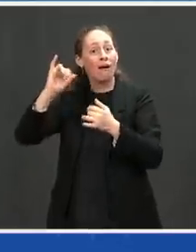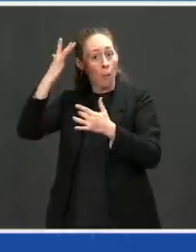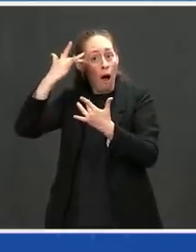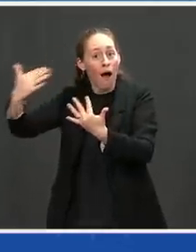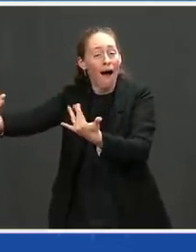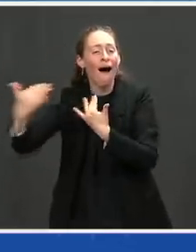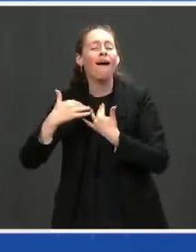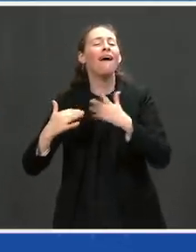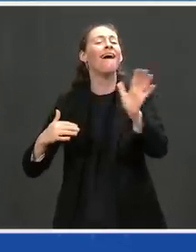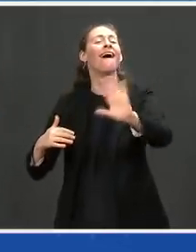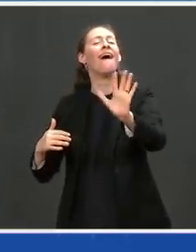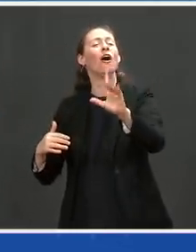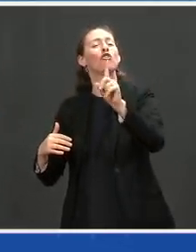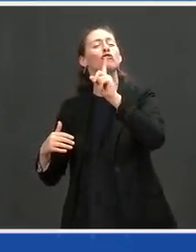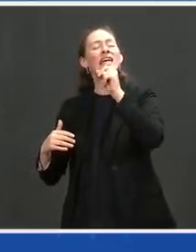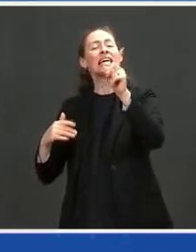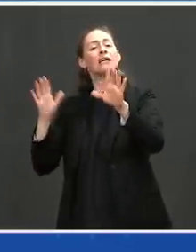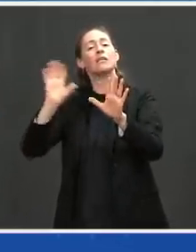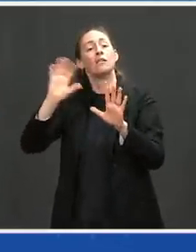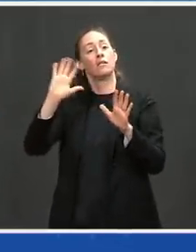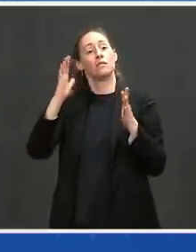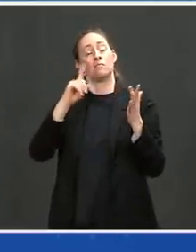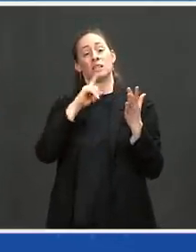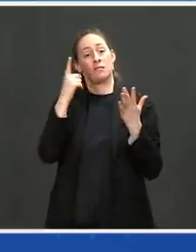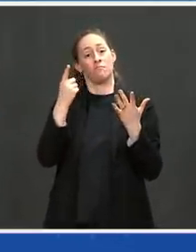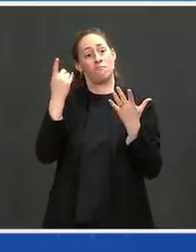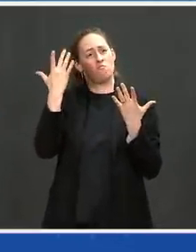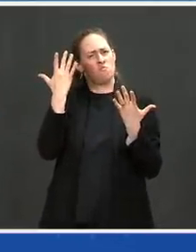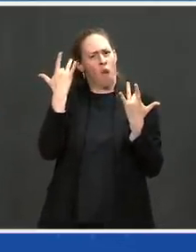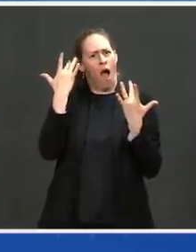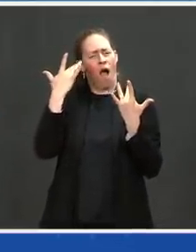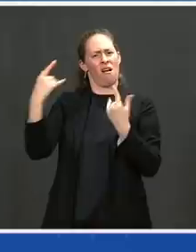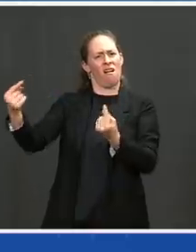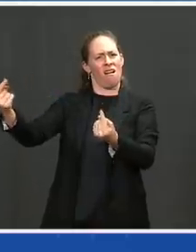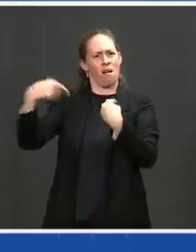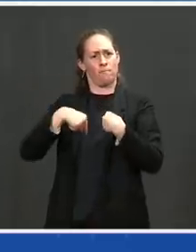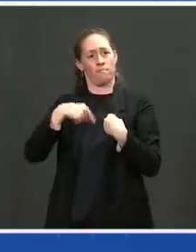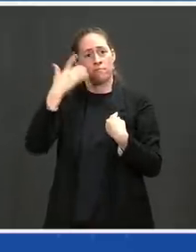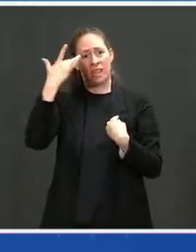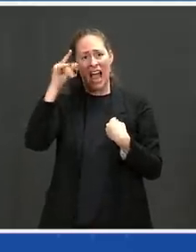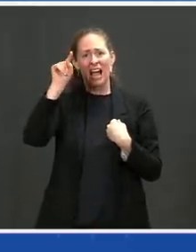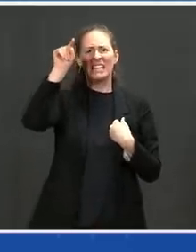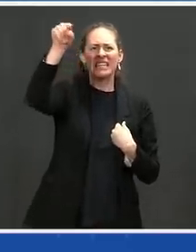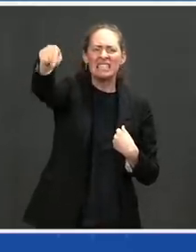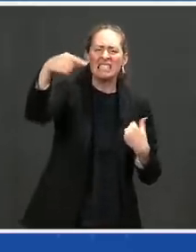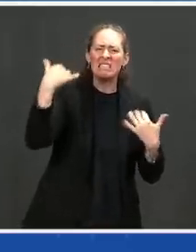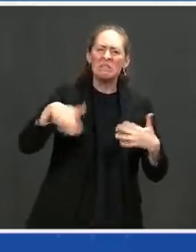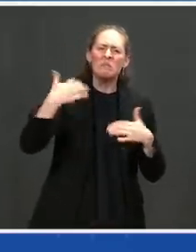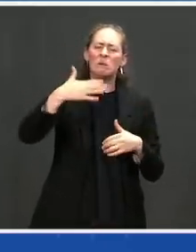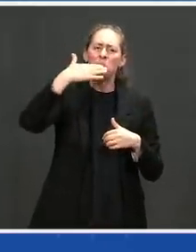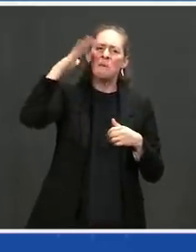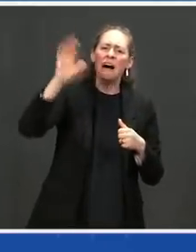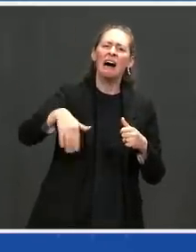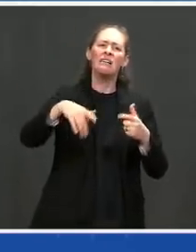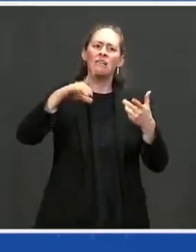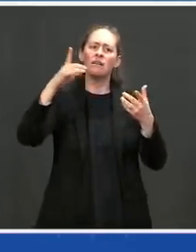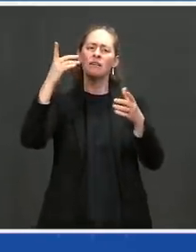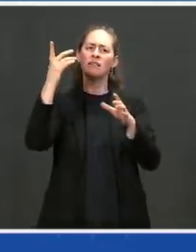they can travel with the least likelihood of dying on the way because of the heat in the desert, number one. Number two, they're coming